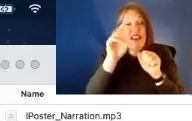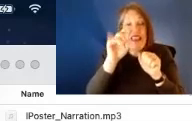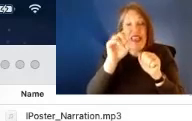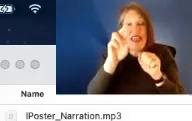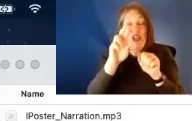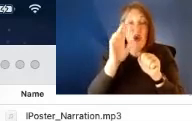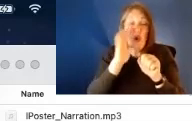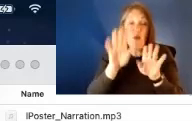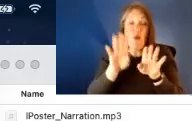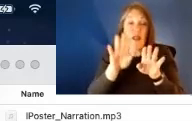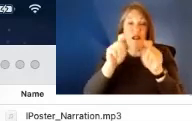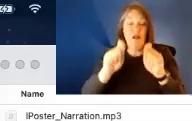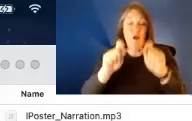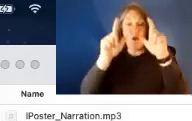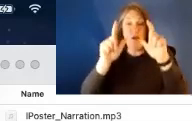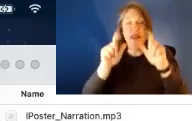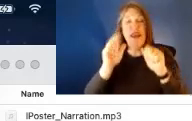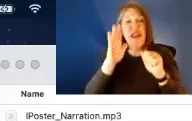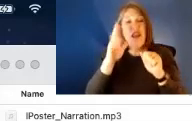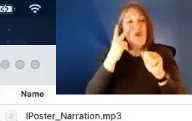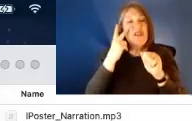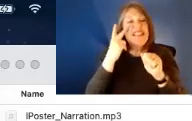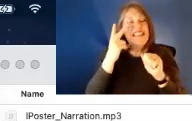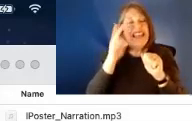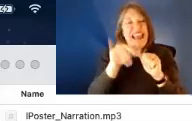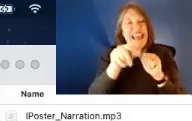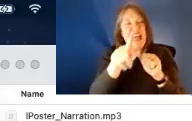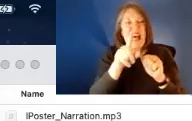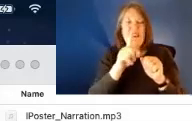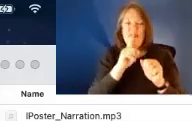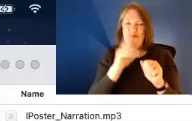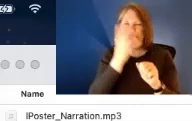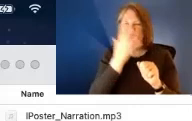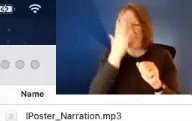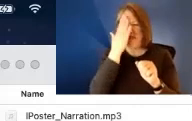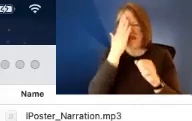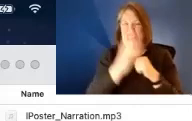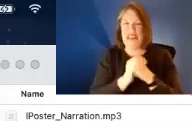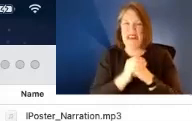06:55:31 I think you'll find that the editor is pretty familiar. The tools are the same